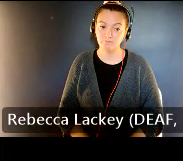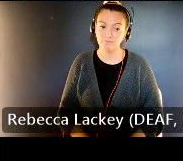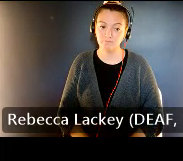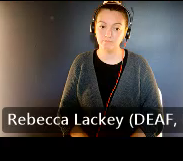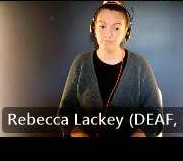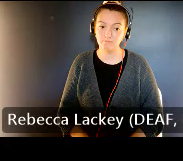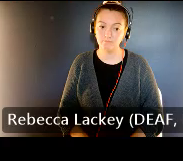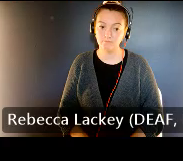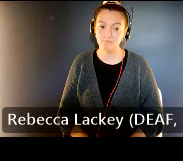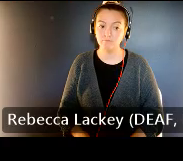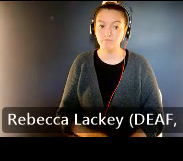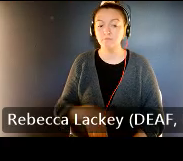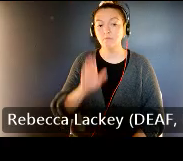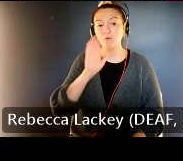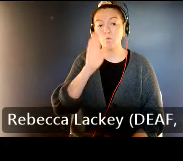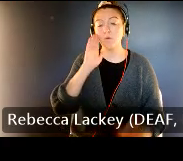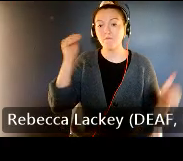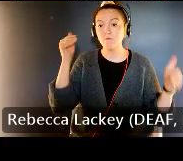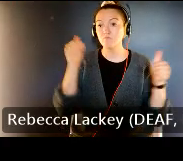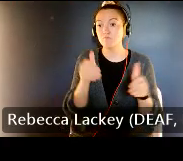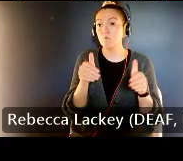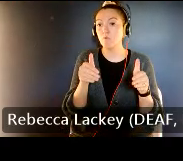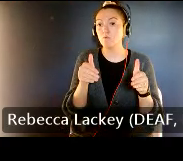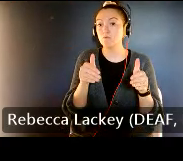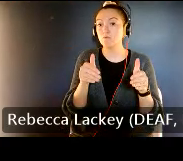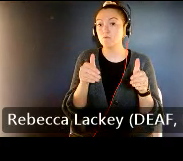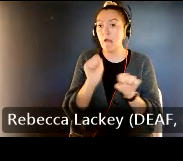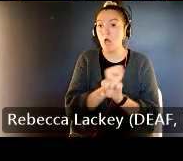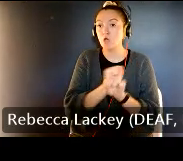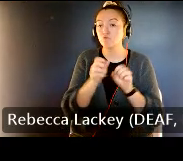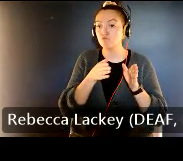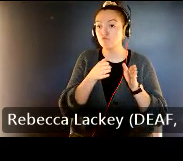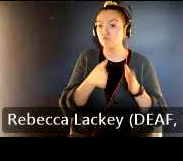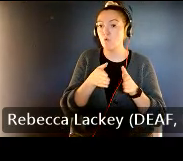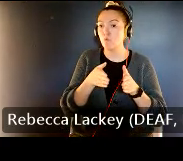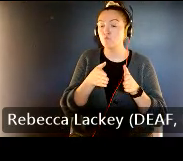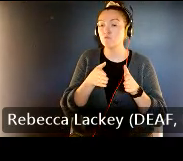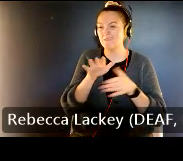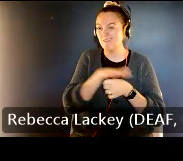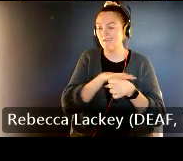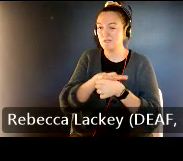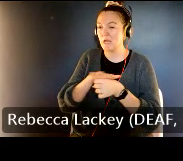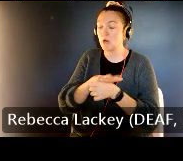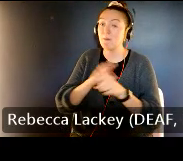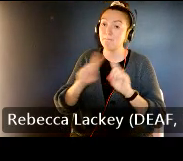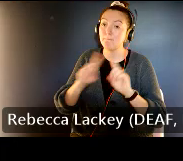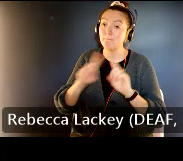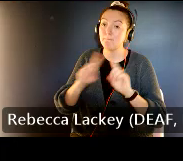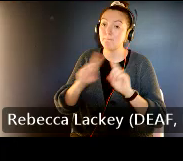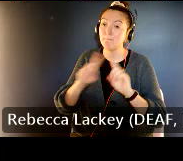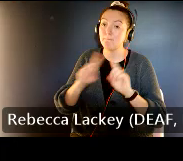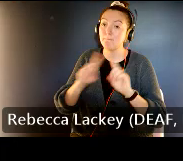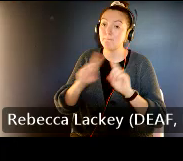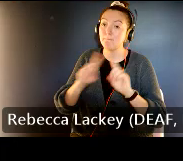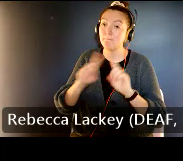We'll be concentrating, you know, on, on the actual Rd. streets in, in those areas. But you know, if they couldn't make tonight,